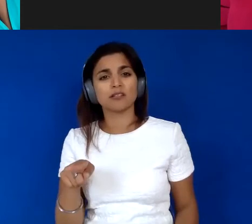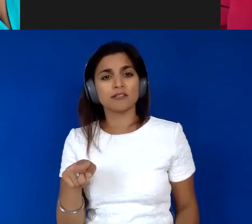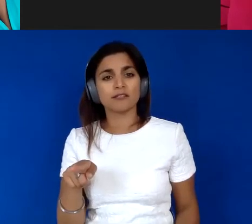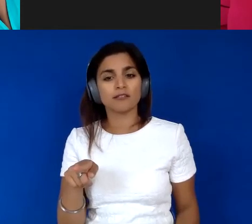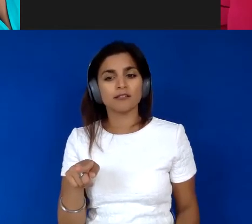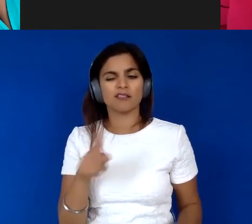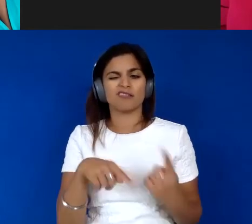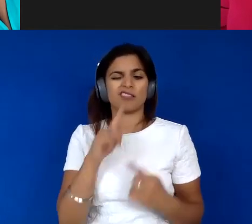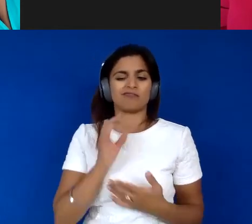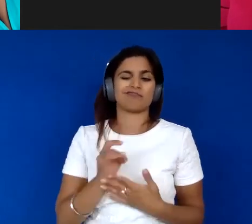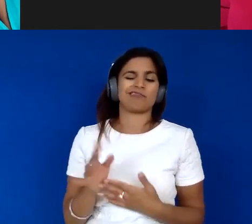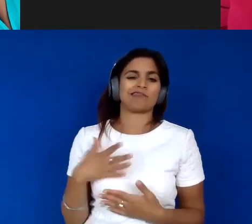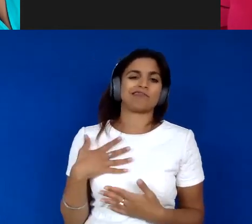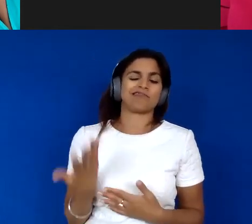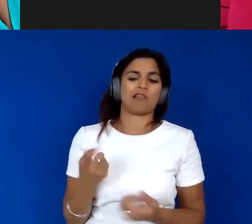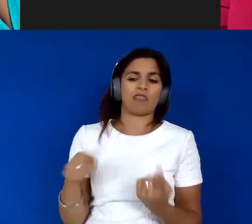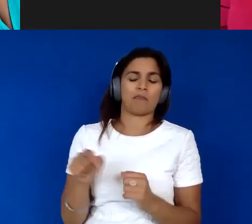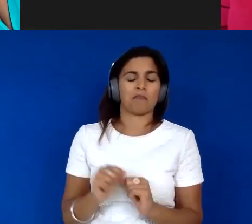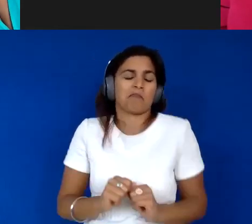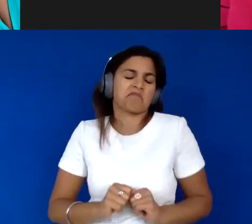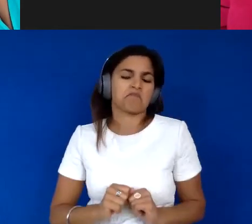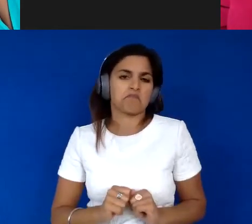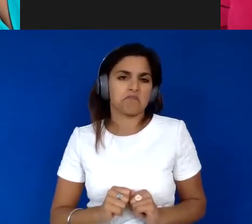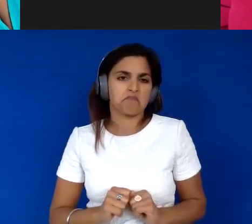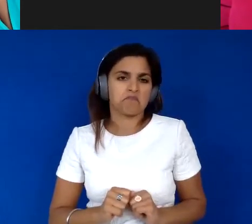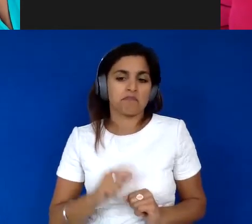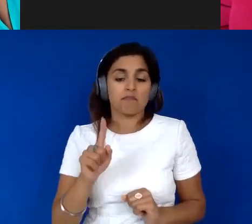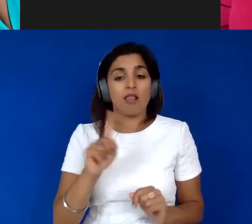but they're undesirable in the sense of I do not want you spend on you I do not